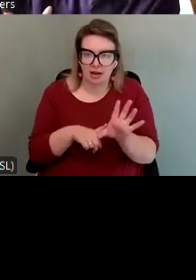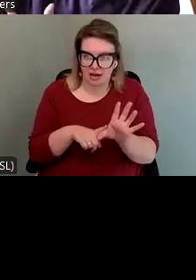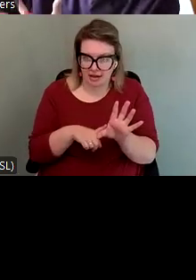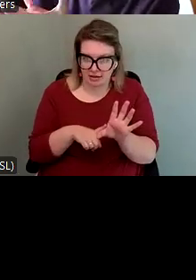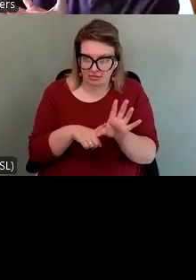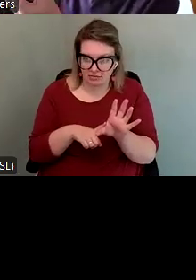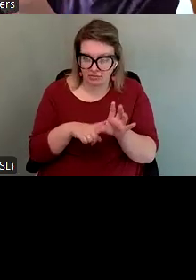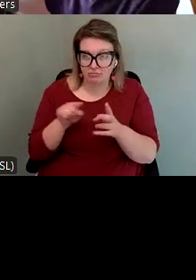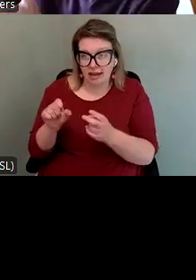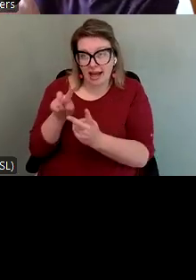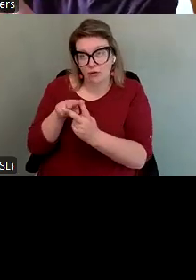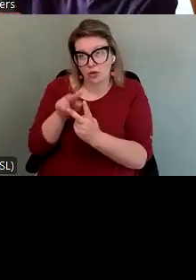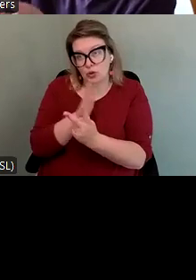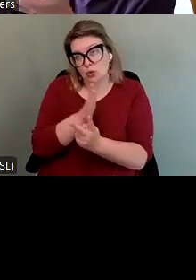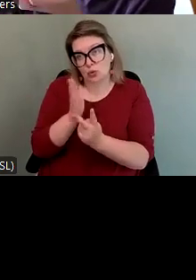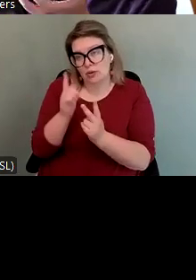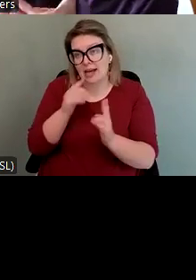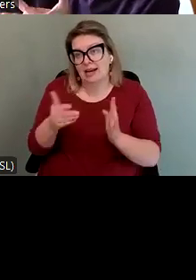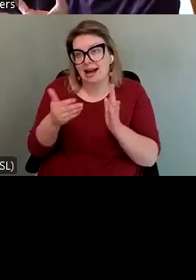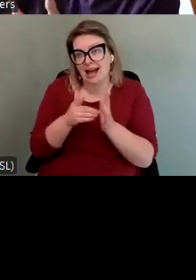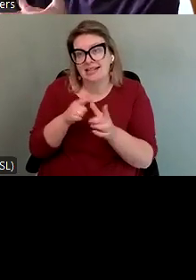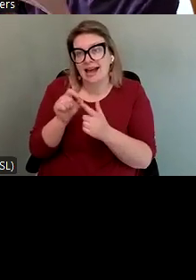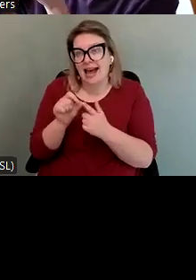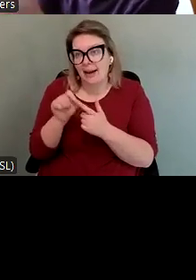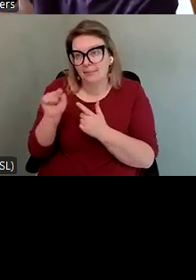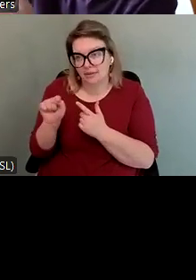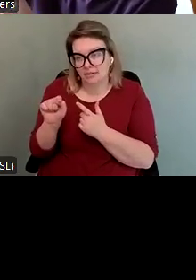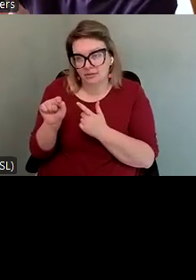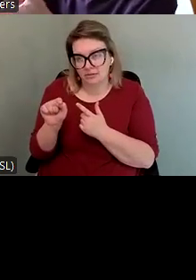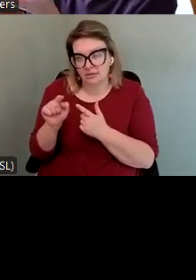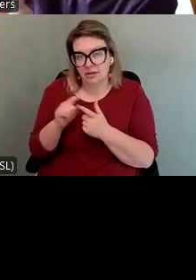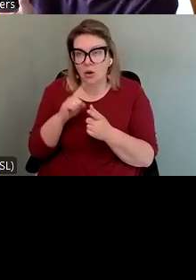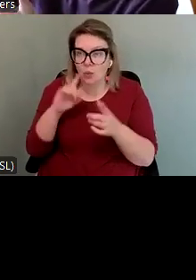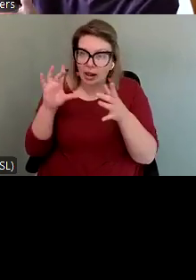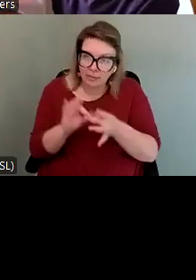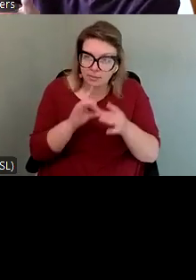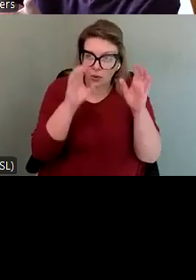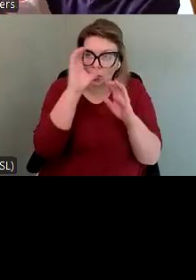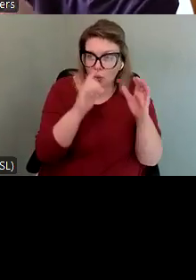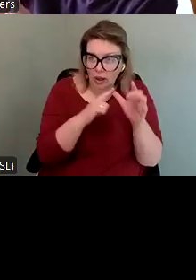where you can add an app in, which will link in all of the Google Ads and the tracking pixels